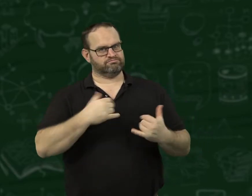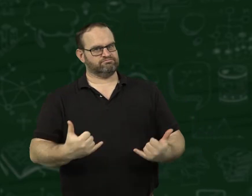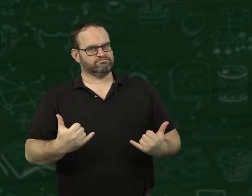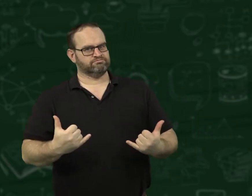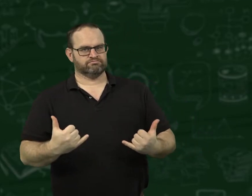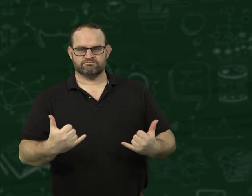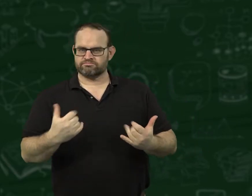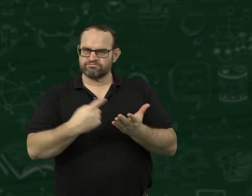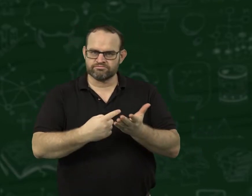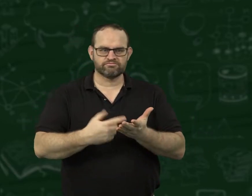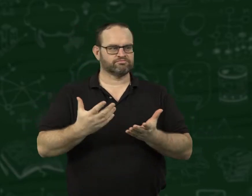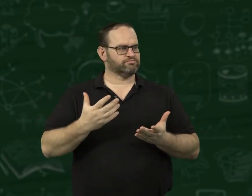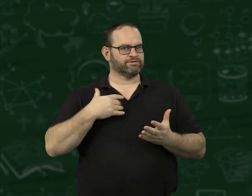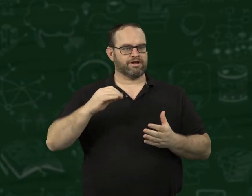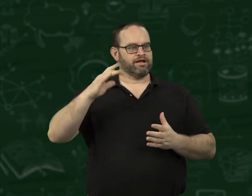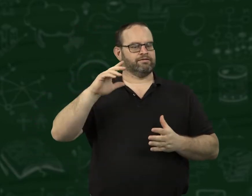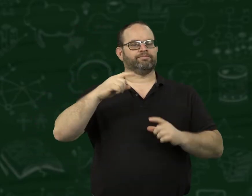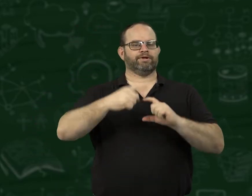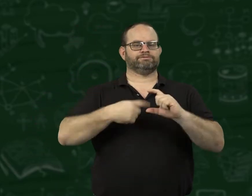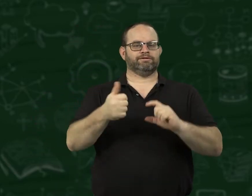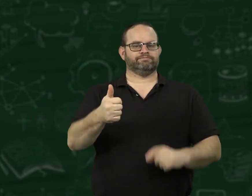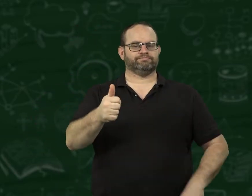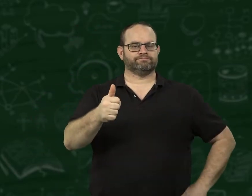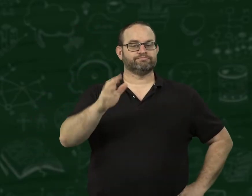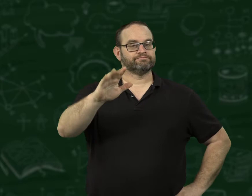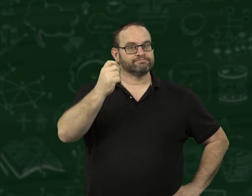That is how base-ten works.